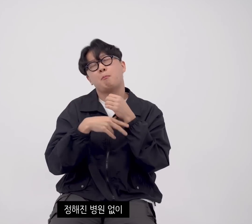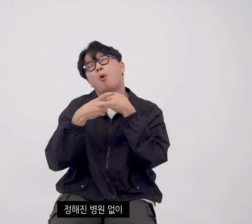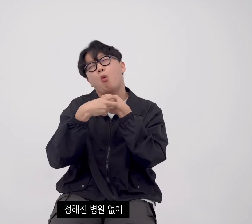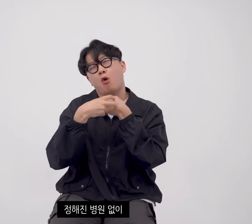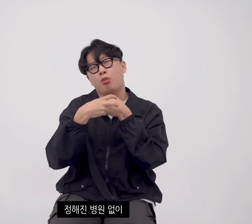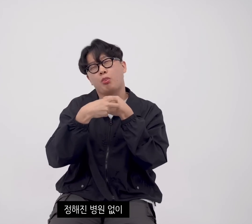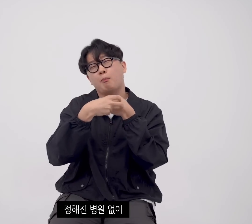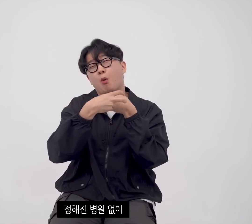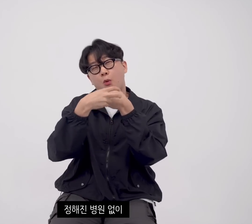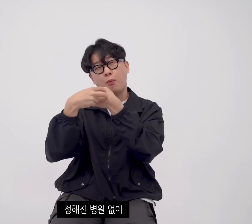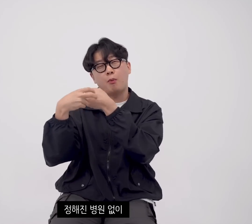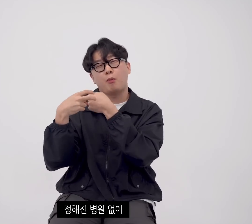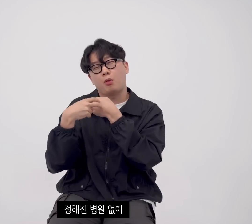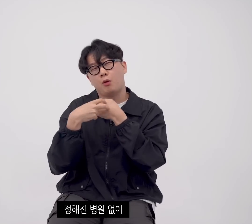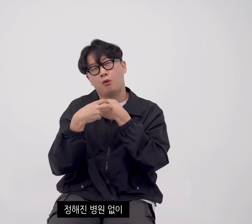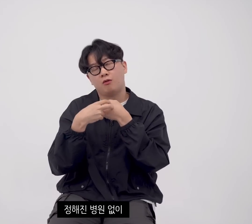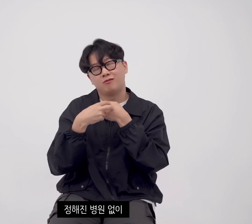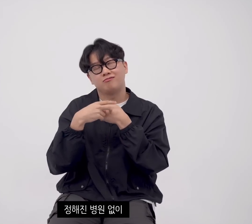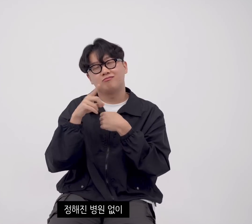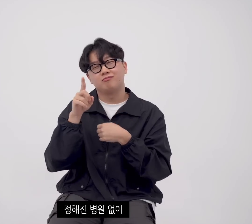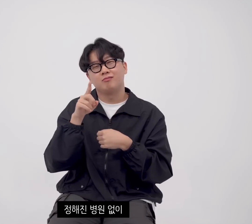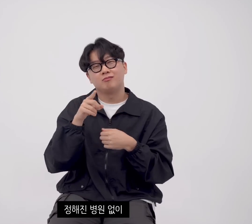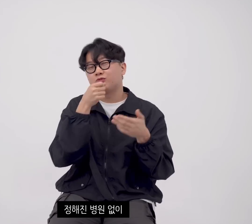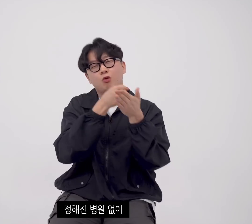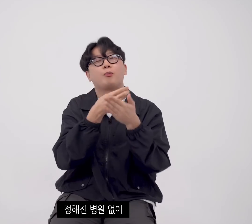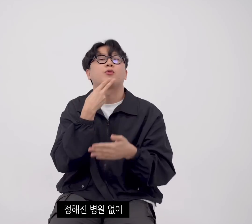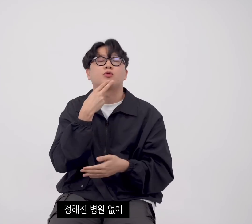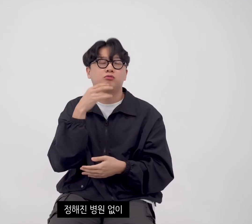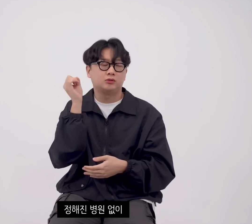I left home and went to a nearby hospital